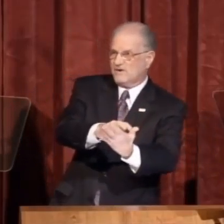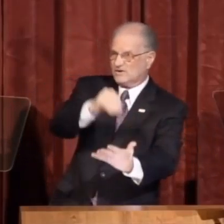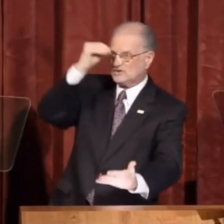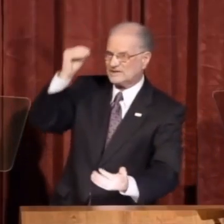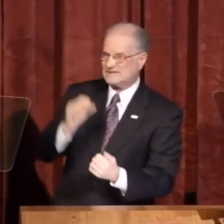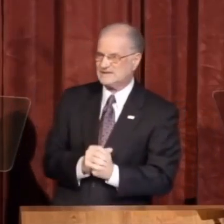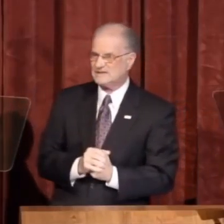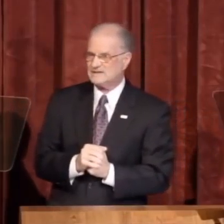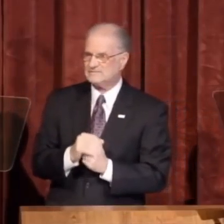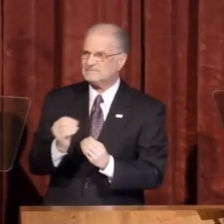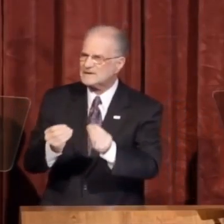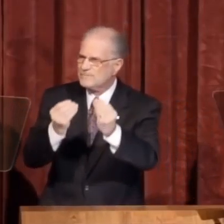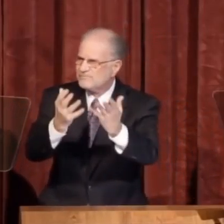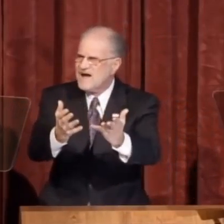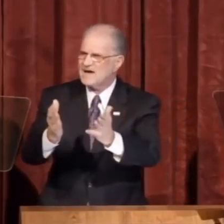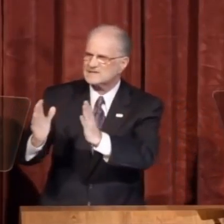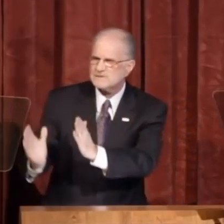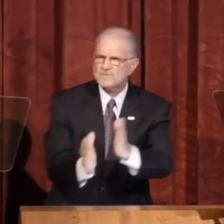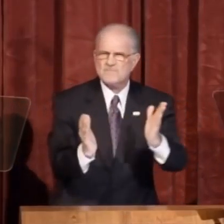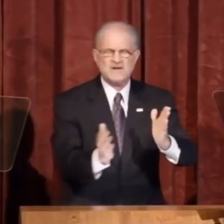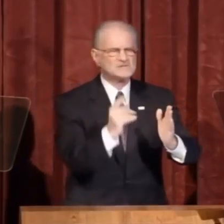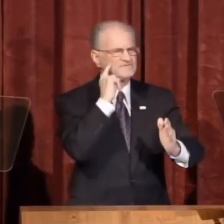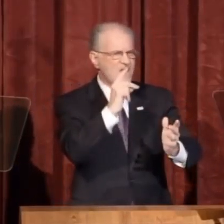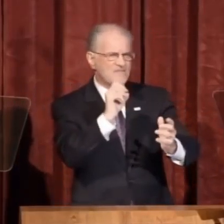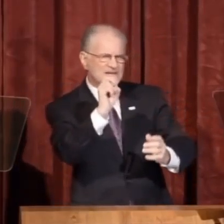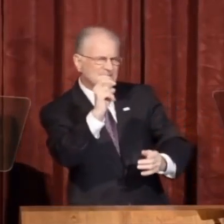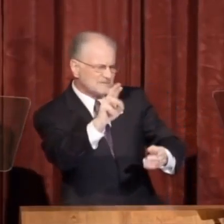Fortunately a liberal arts education is